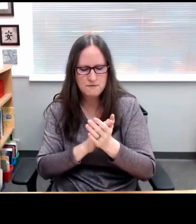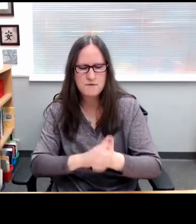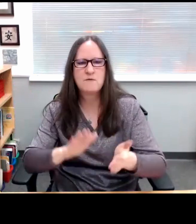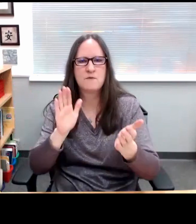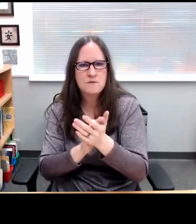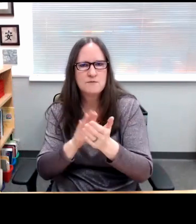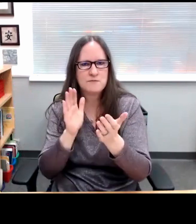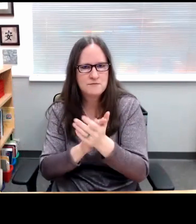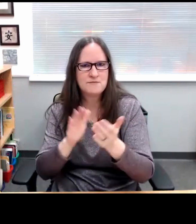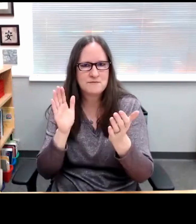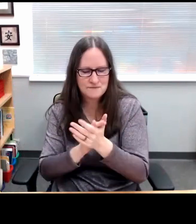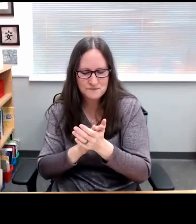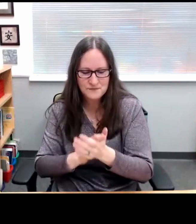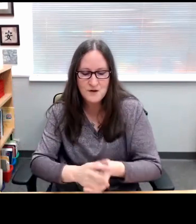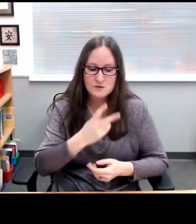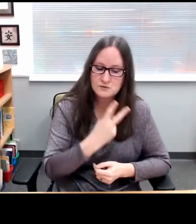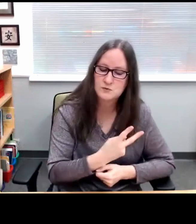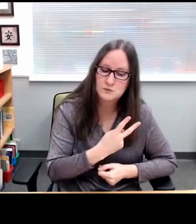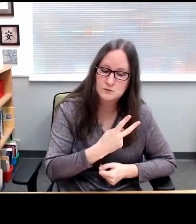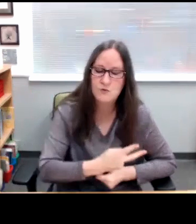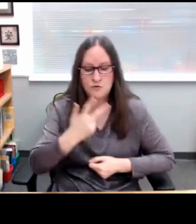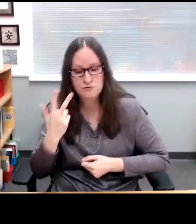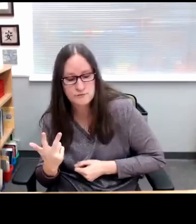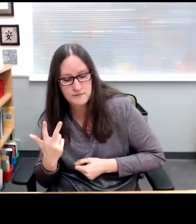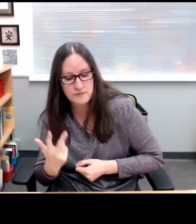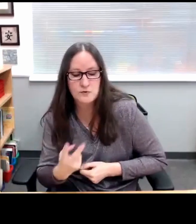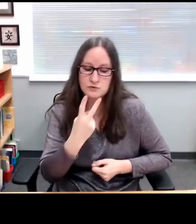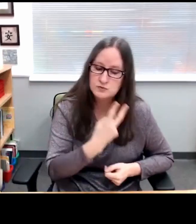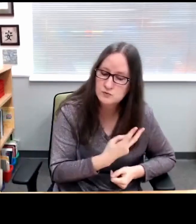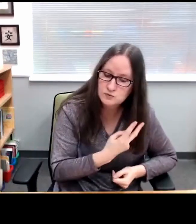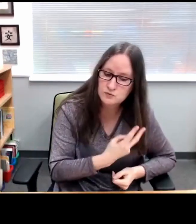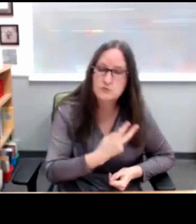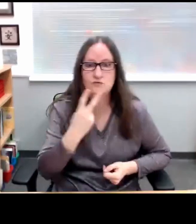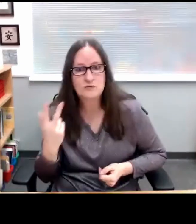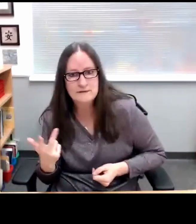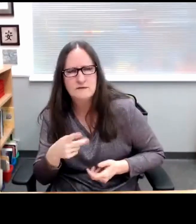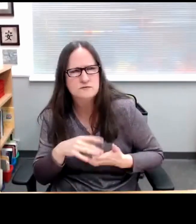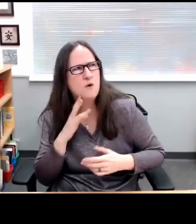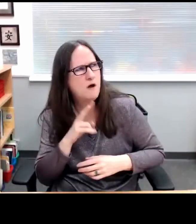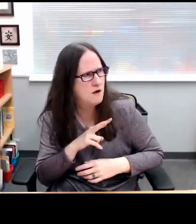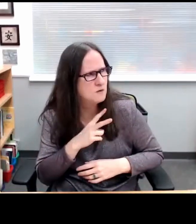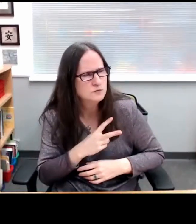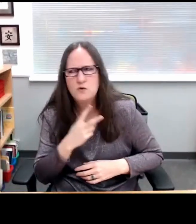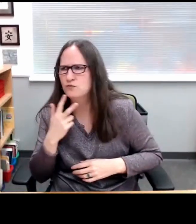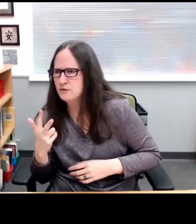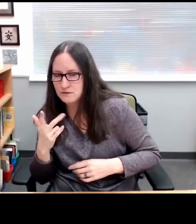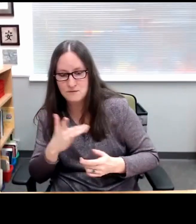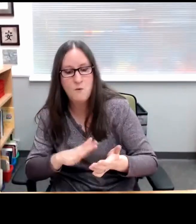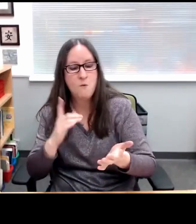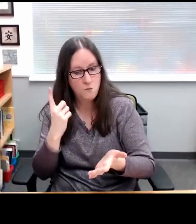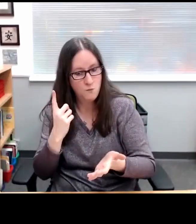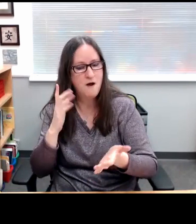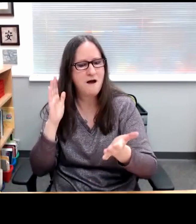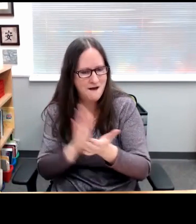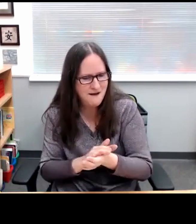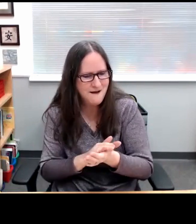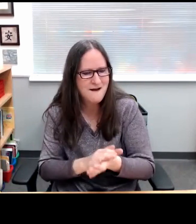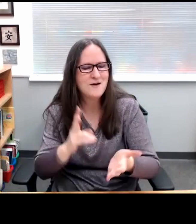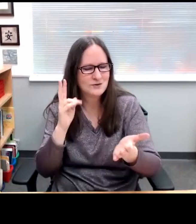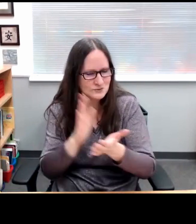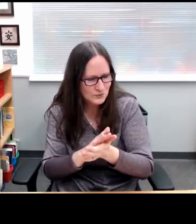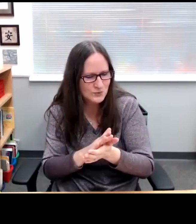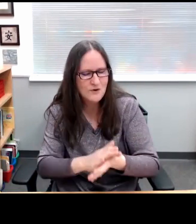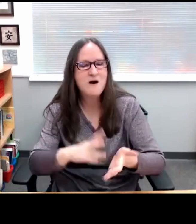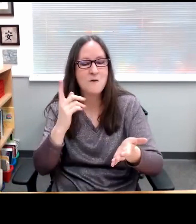they start to participate. So then it's 2, 3, 2, 3. And they'll remember, okay, so they have 1,